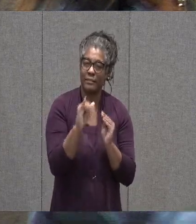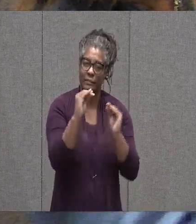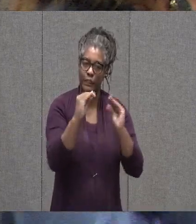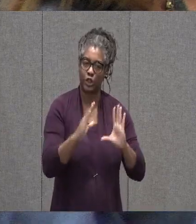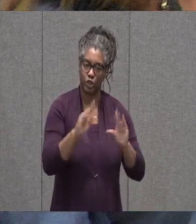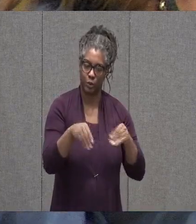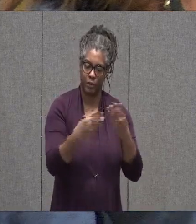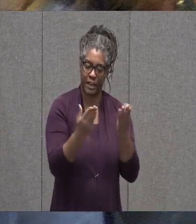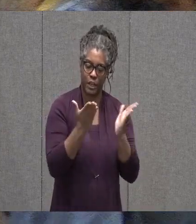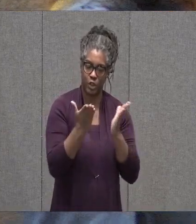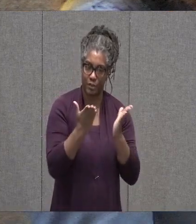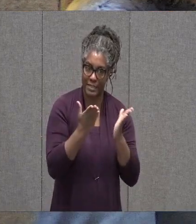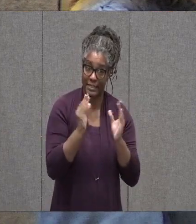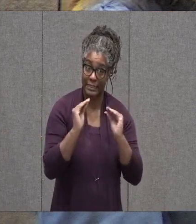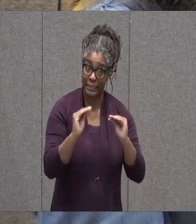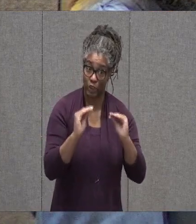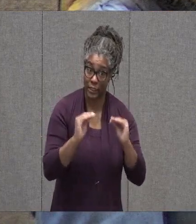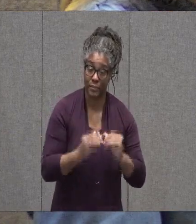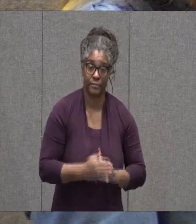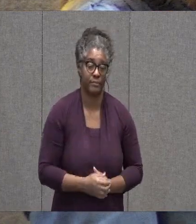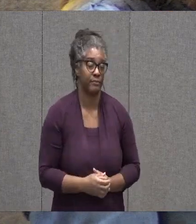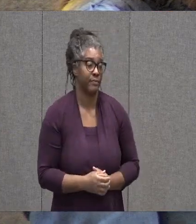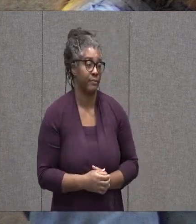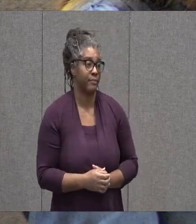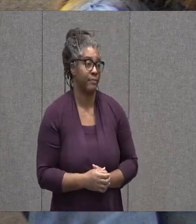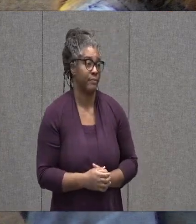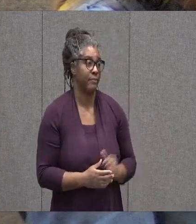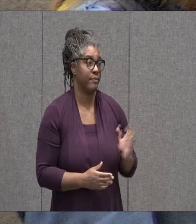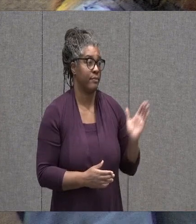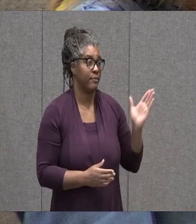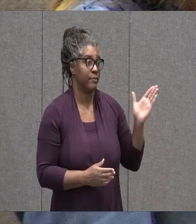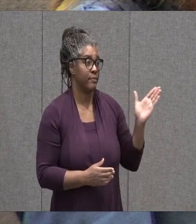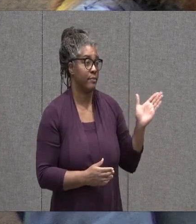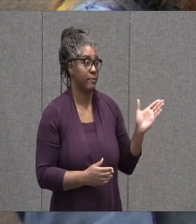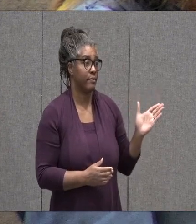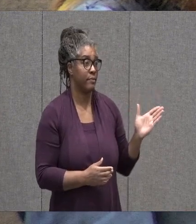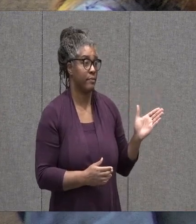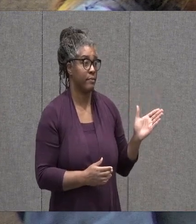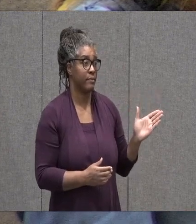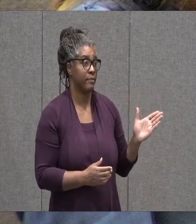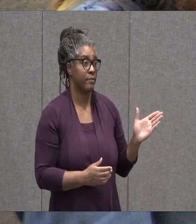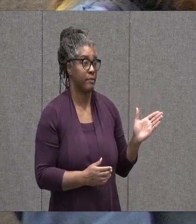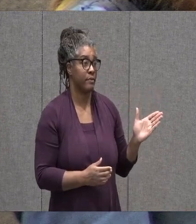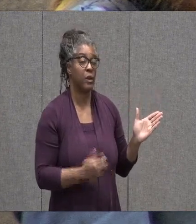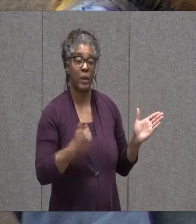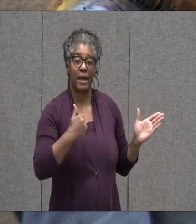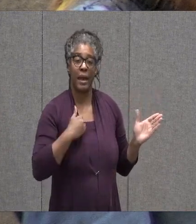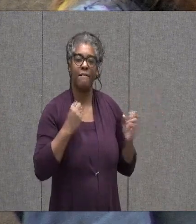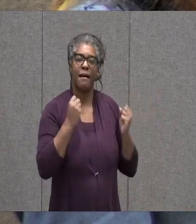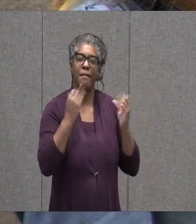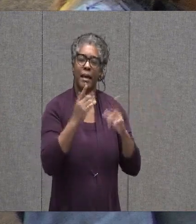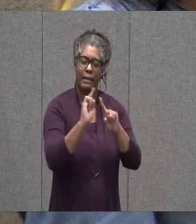So, there are many kinds of jobs. How many workers does it take to make a carton of strawberries?